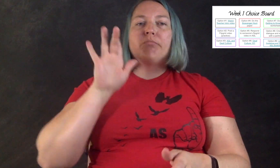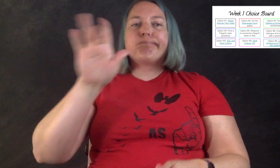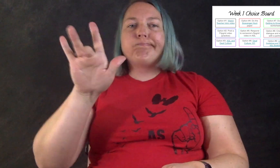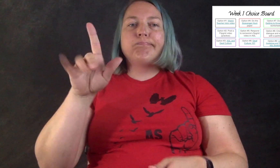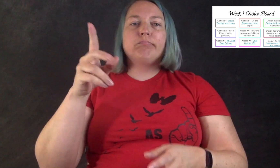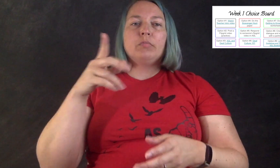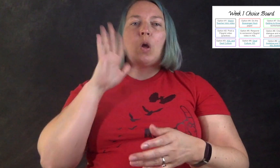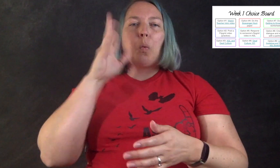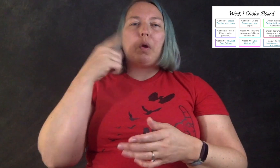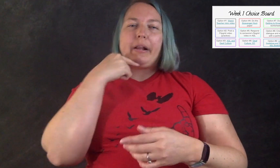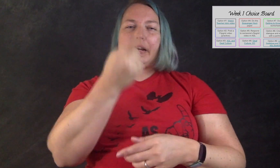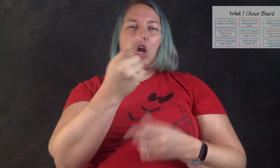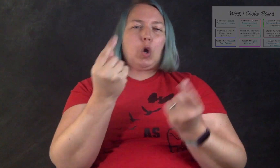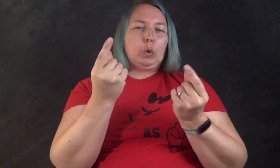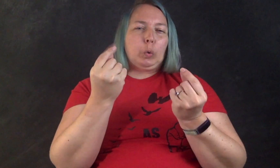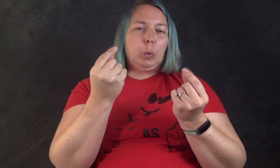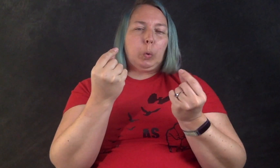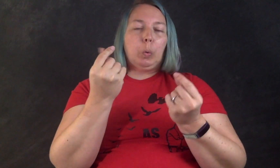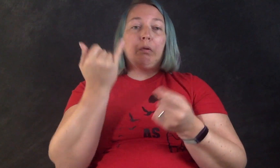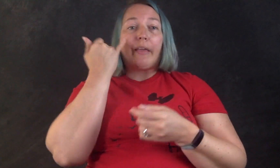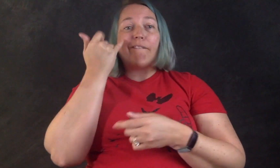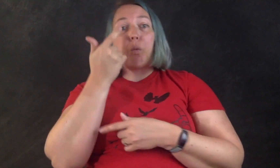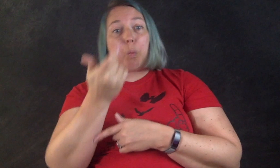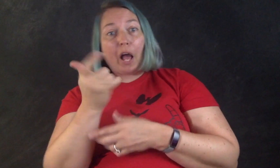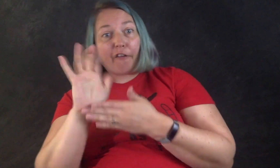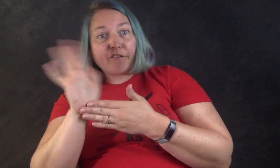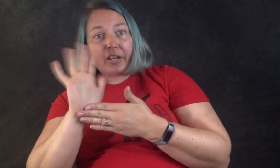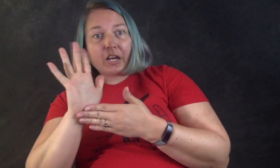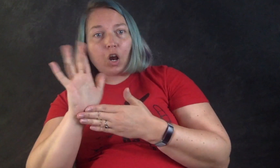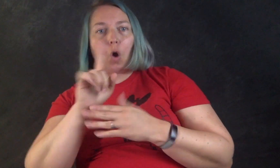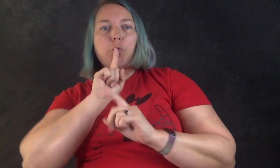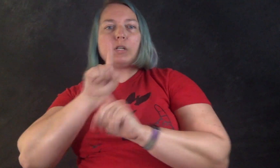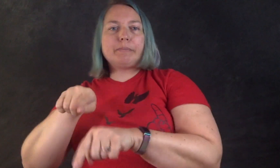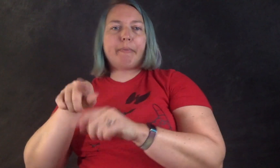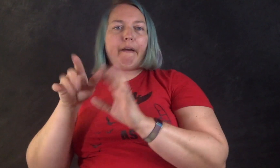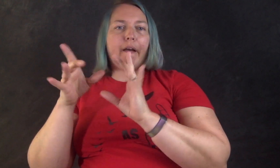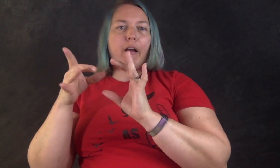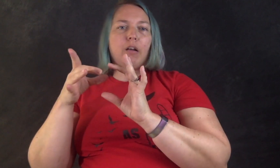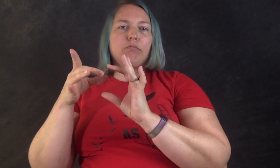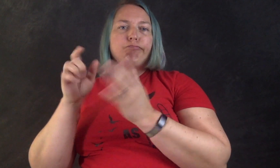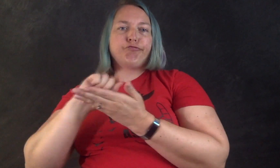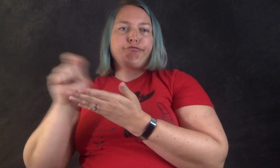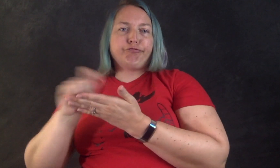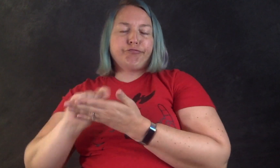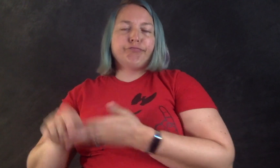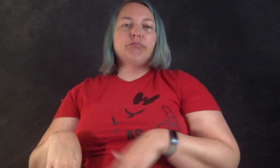When you click on the box, it will give you details of what you're doing with that choice. For example, if you have to watch a video, it may have questions you need to respond to in writing.